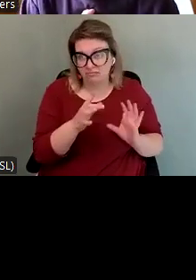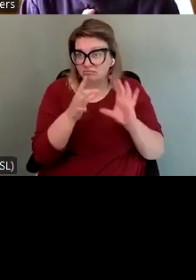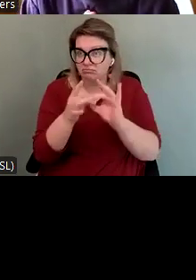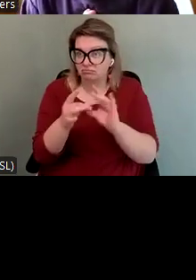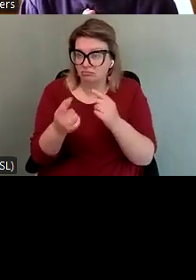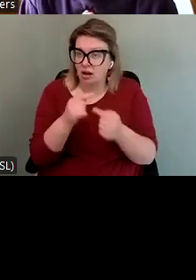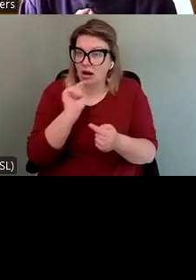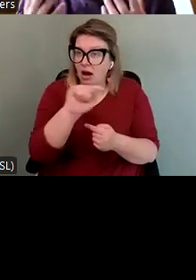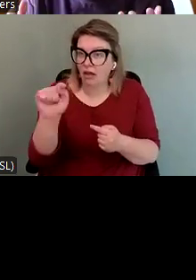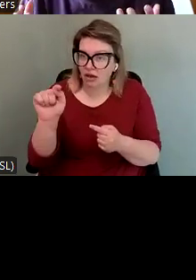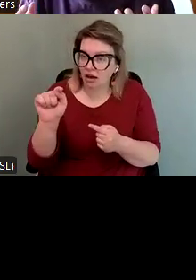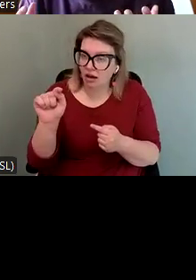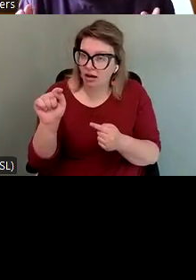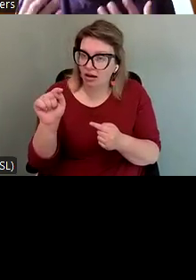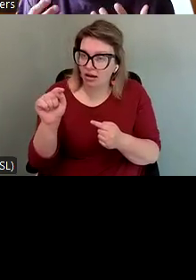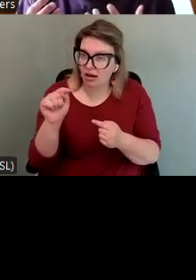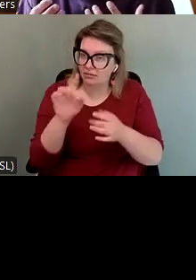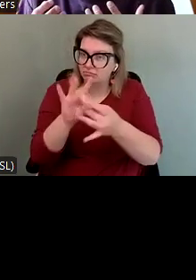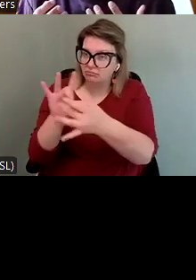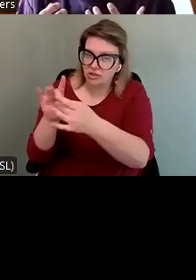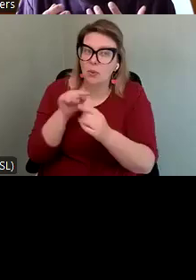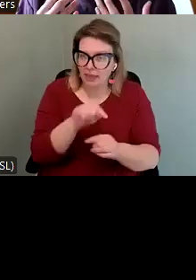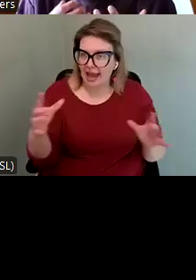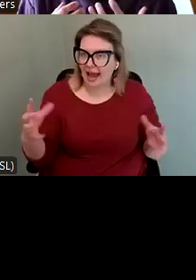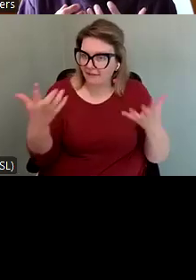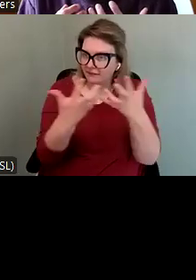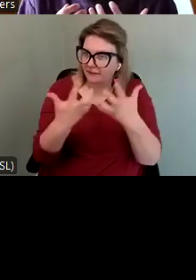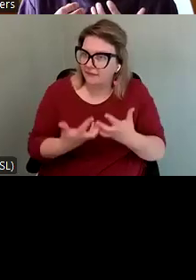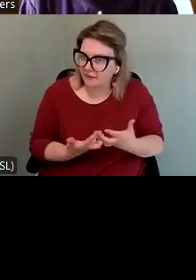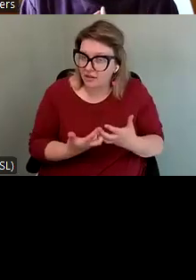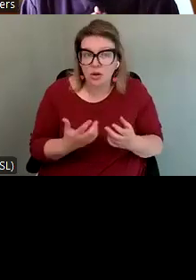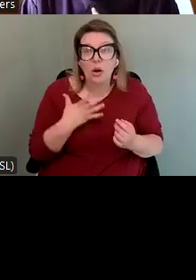and they've worked out a really good way of linking these two things together if you want to run them.